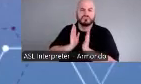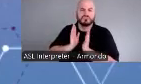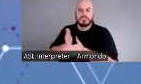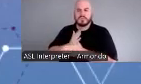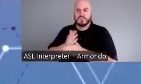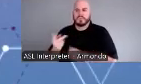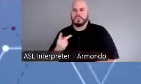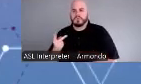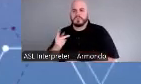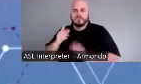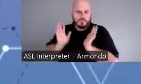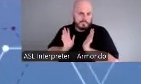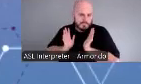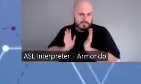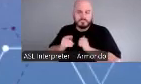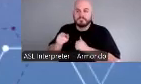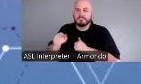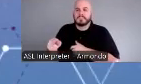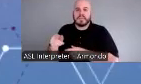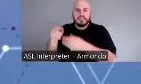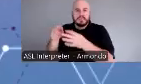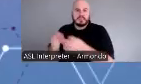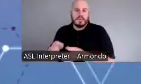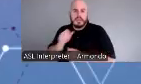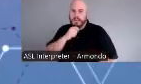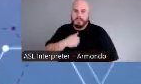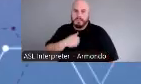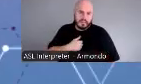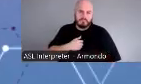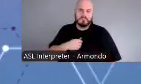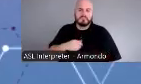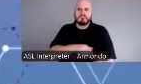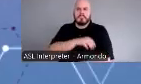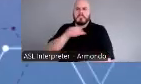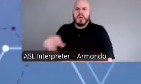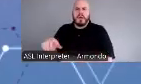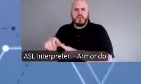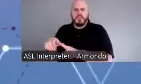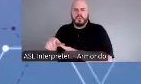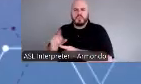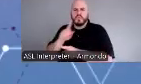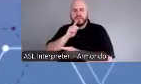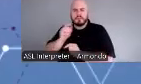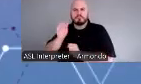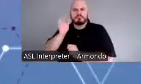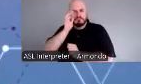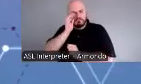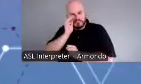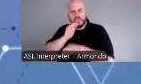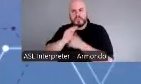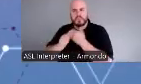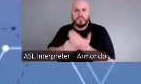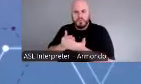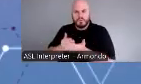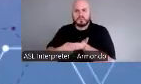and they were the decision-maker, it empowered them to really listen to all of the discussion built into the Community--